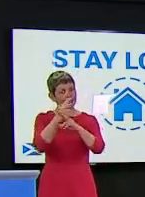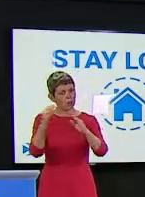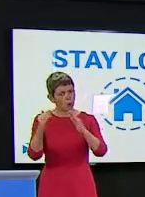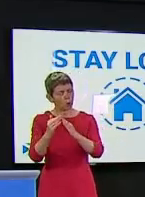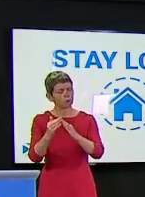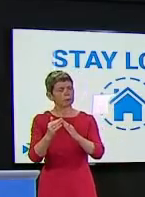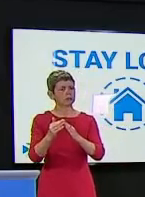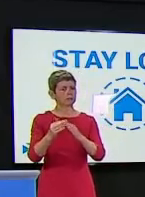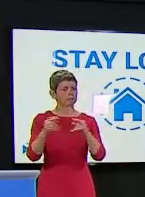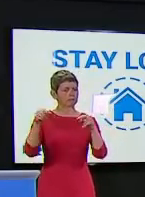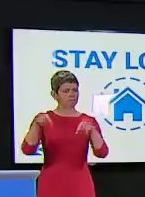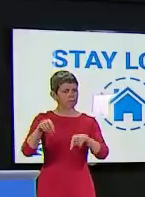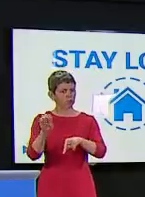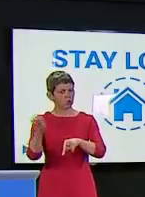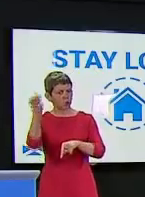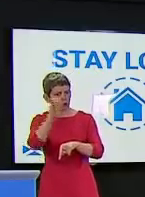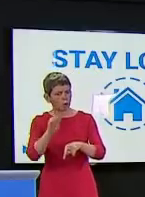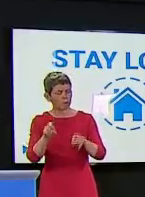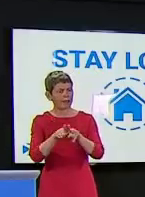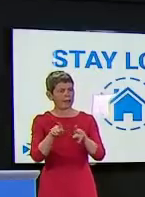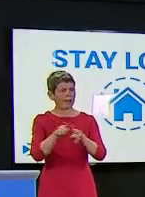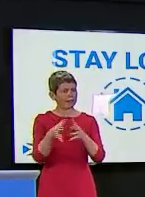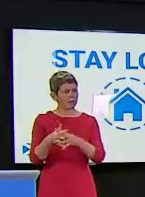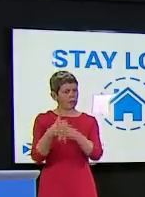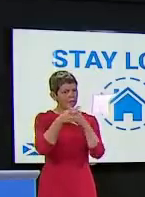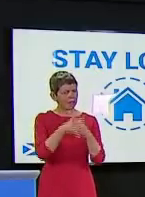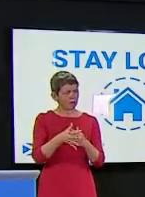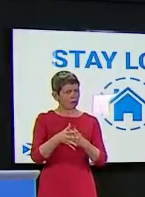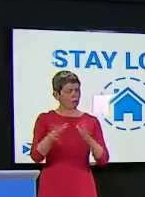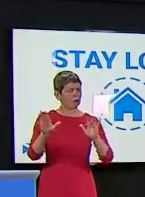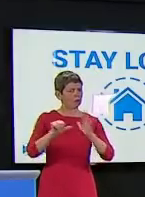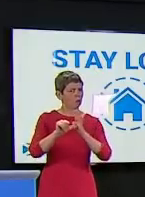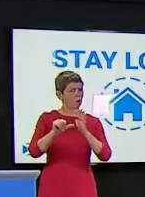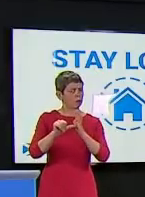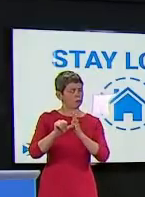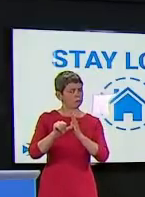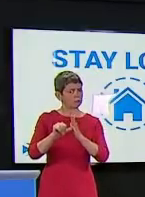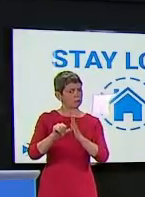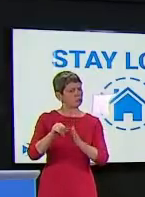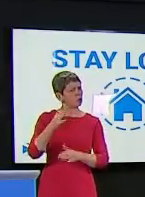dying from the virus so when did the government realize that a mistake had been made with this